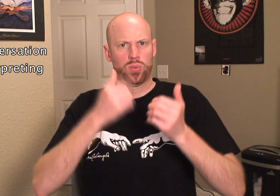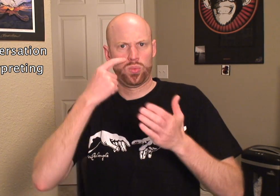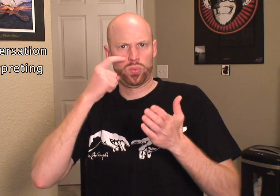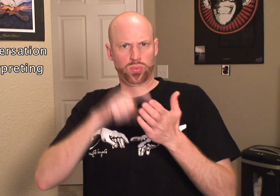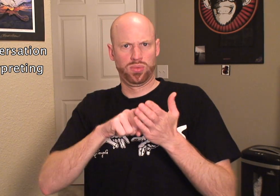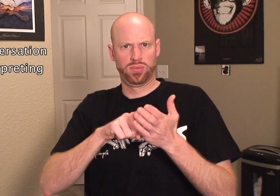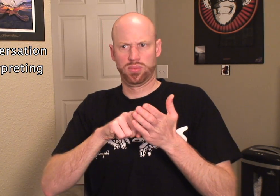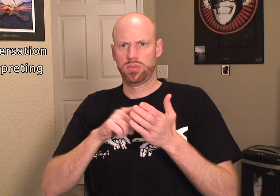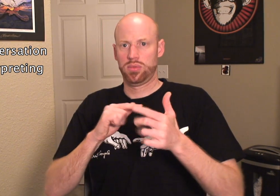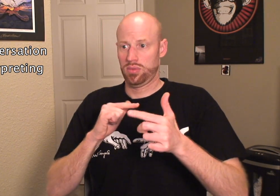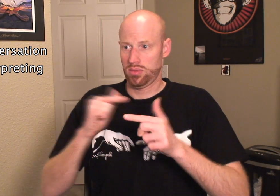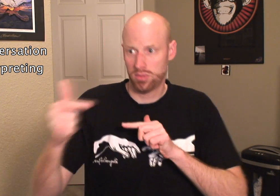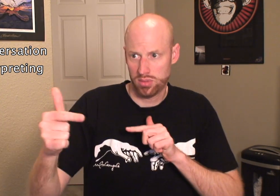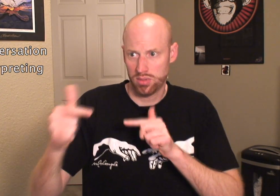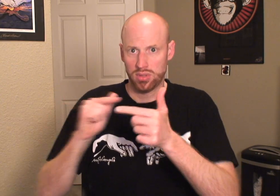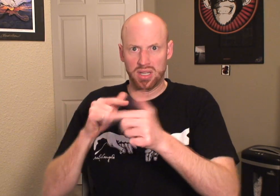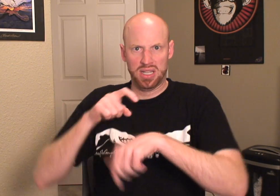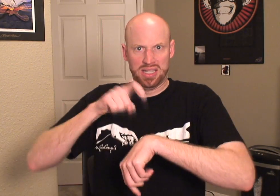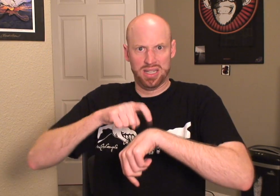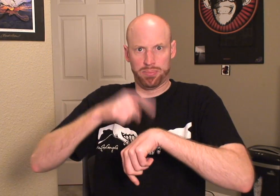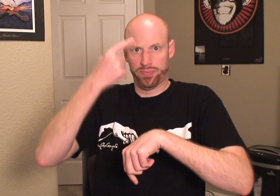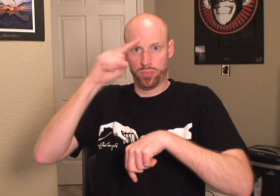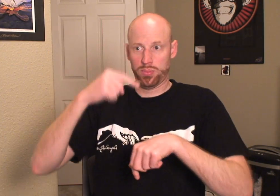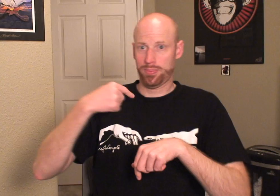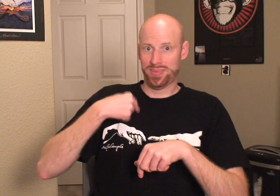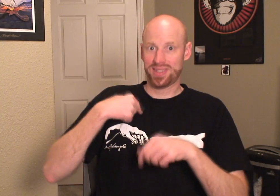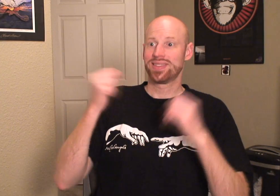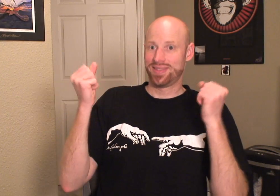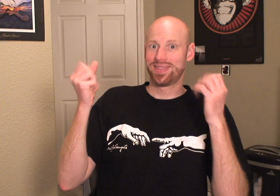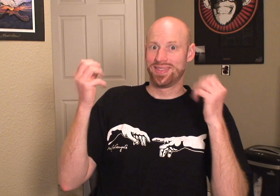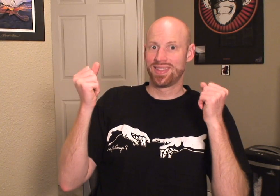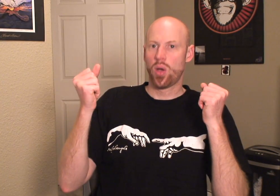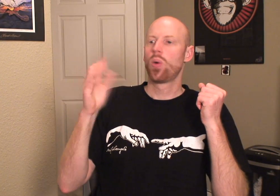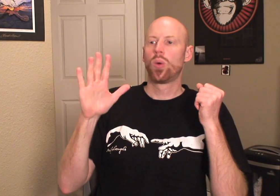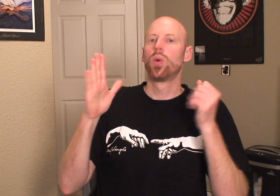specifically, you wanted me to address how interlocutors